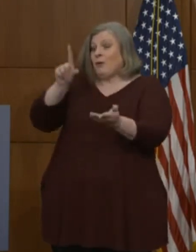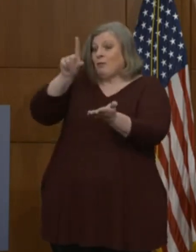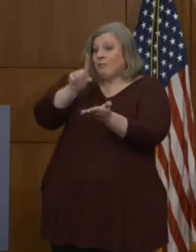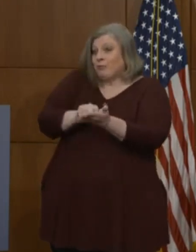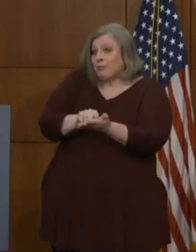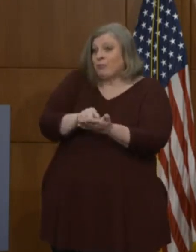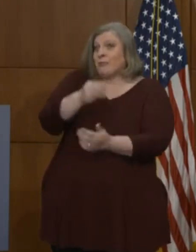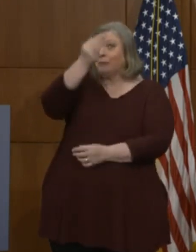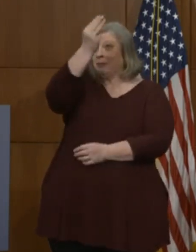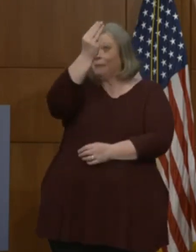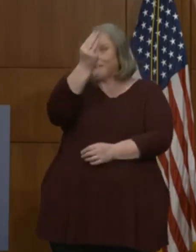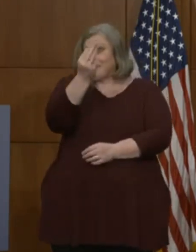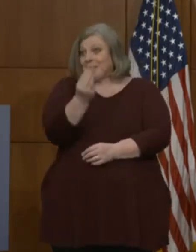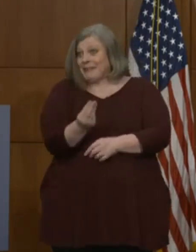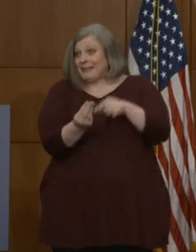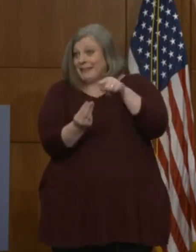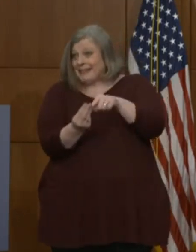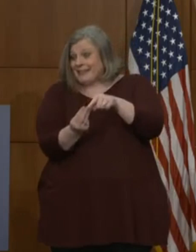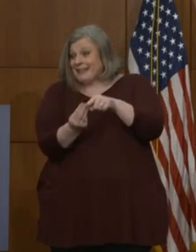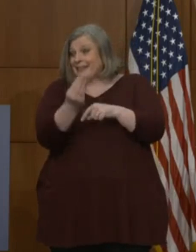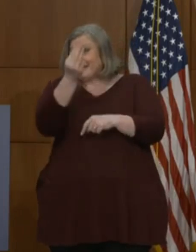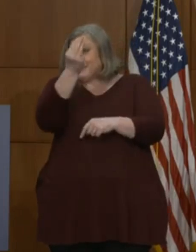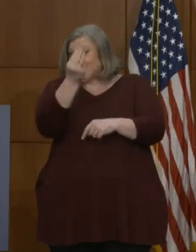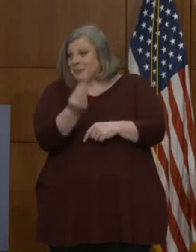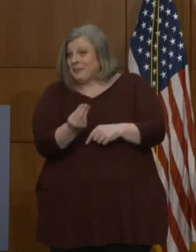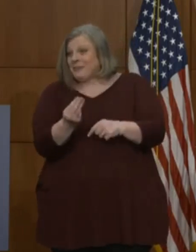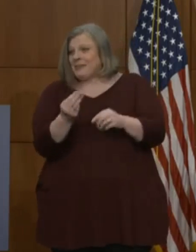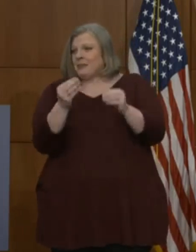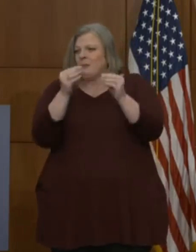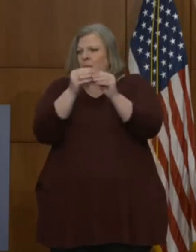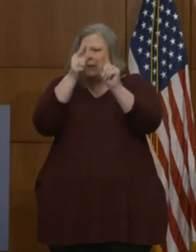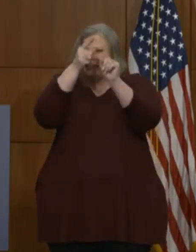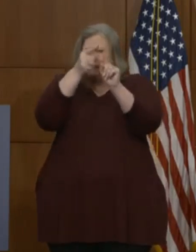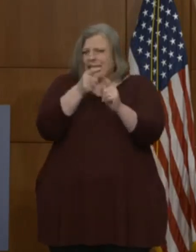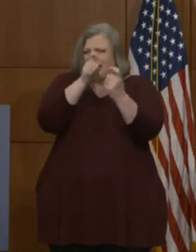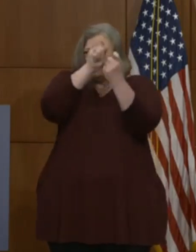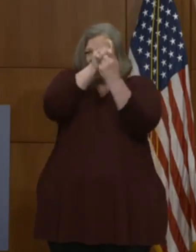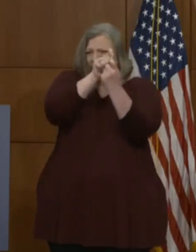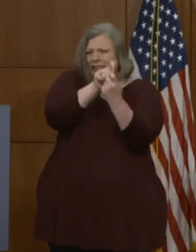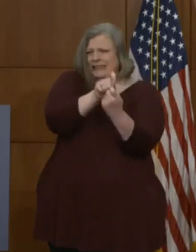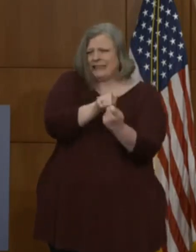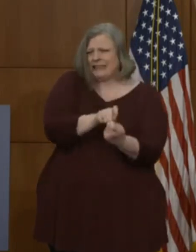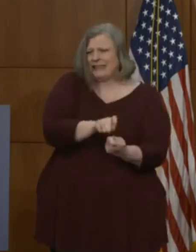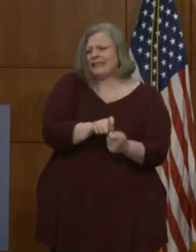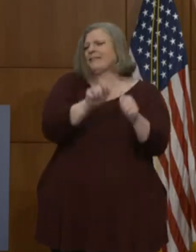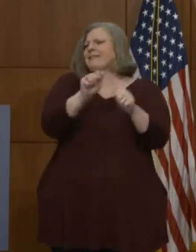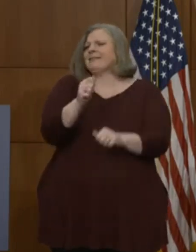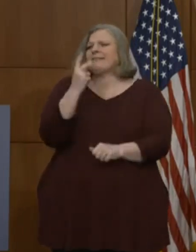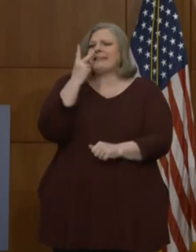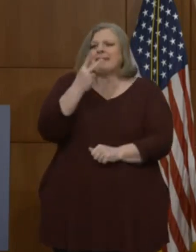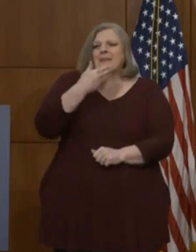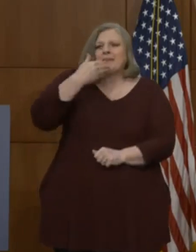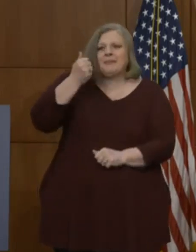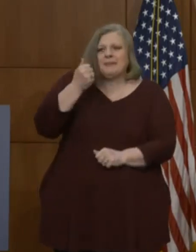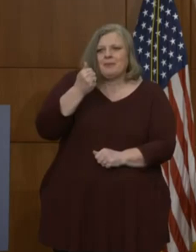THAT ARE EVERY MONDAY ARE GETTING MORE AND MORE DETAILED GETTING MORE AND MORE DETAILED AS TIME AS THE NUMBERS GO UP SO AS TIME AS THE NUMBERS GO UP SO YOU’LL BE ABLE TO HAVE AN YOU’LL BE ABLE TO HAVE AN APPRECIATION OF. SURE ENOUGH